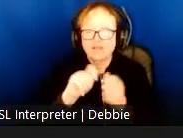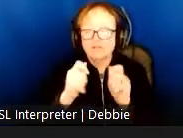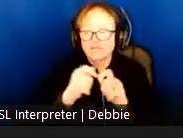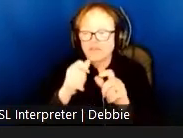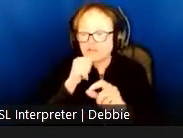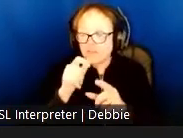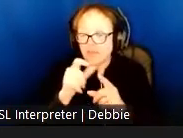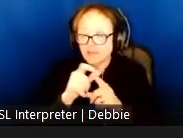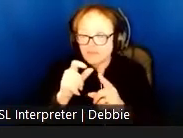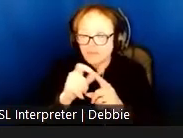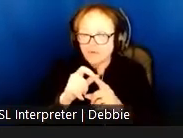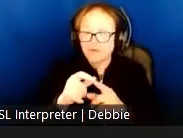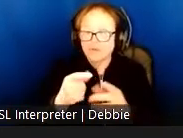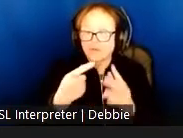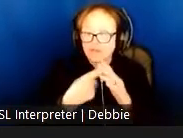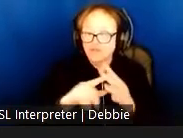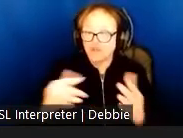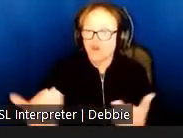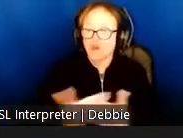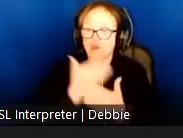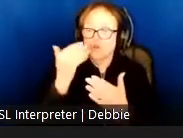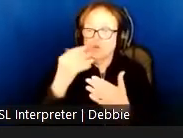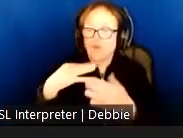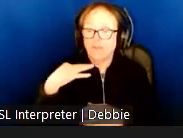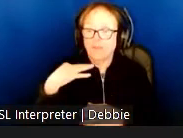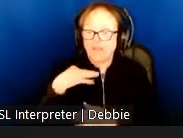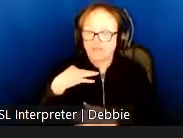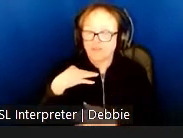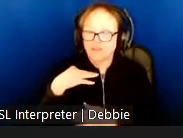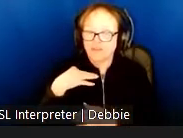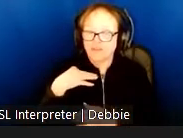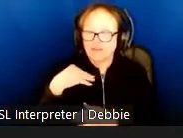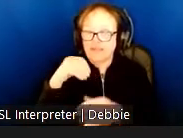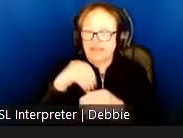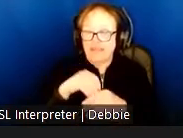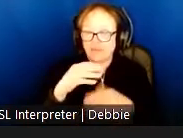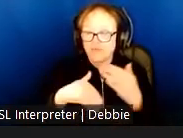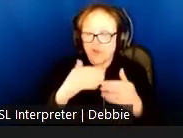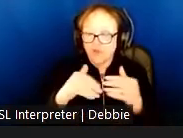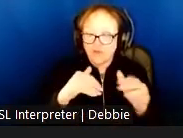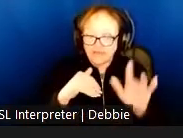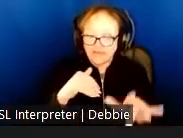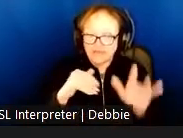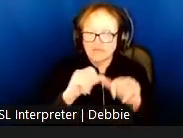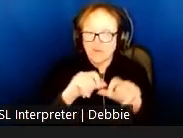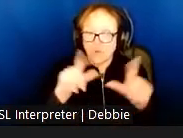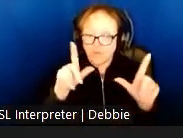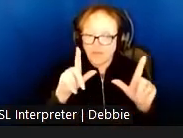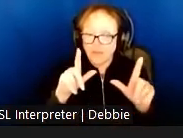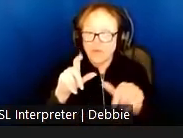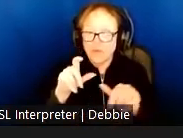a new application, access your in-progress application, or check the status of a submitted